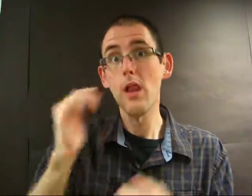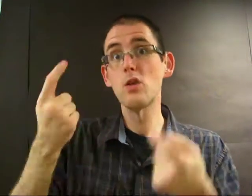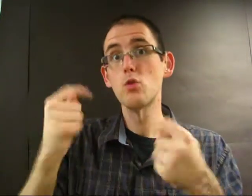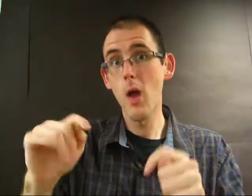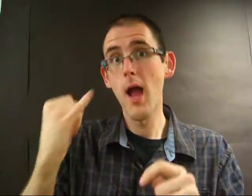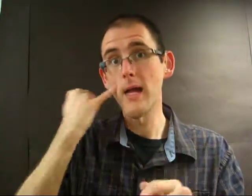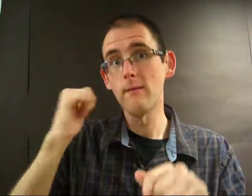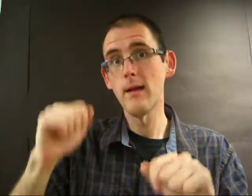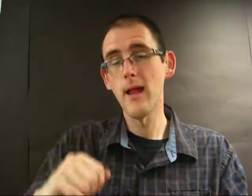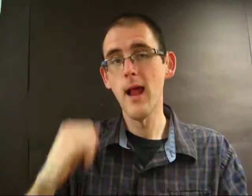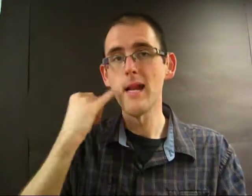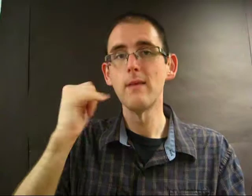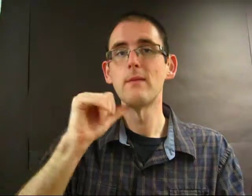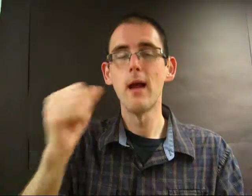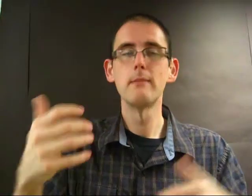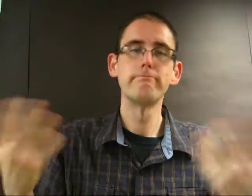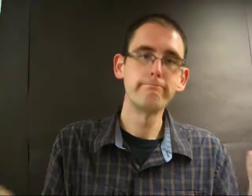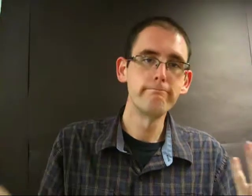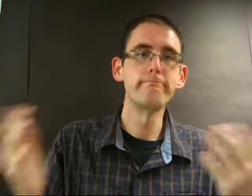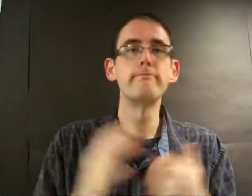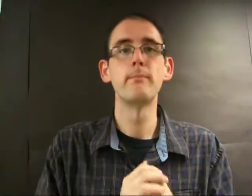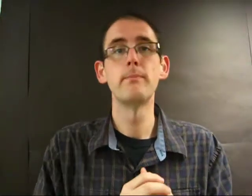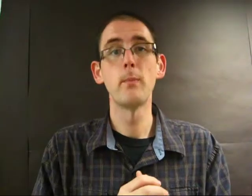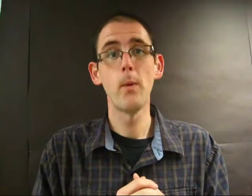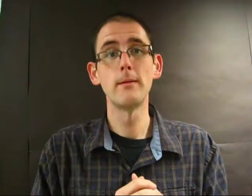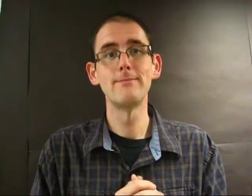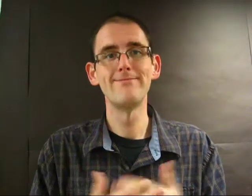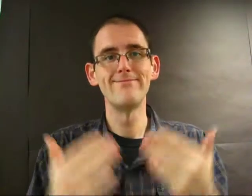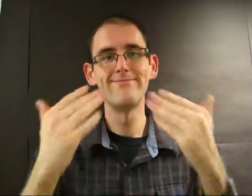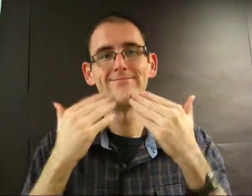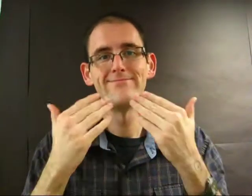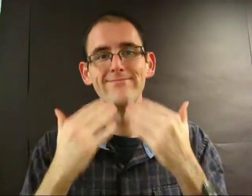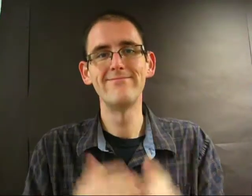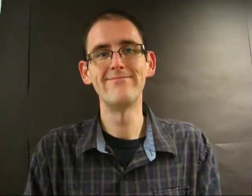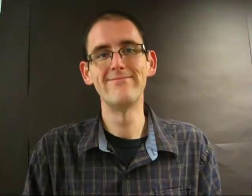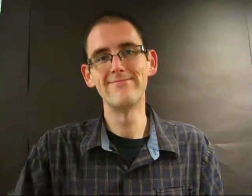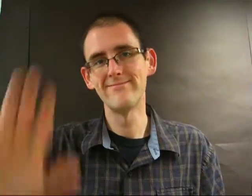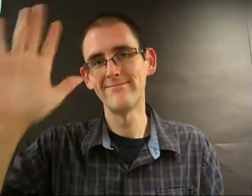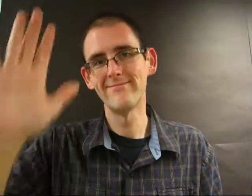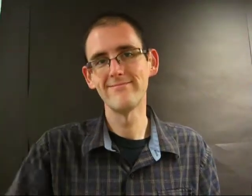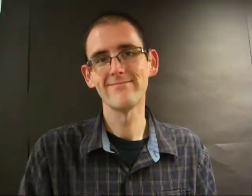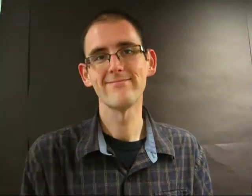I'll try if I can. If not, then the week after. Thank you and so long!